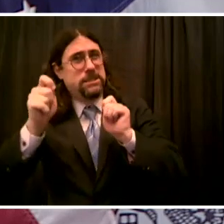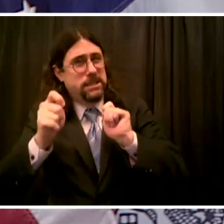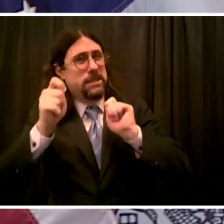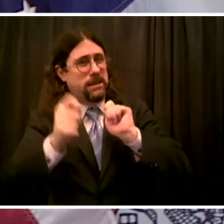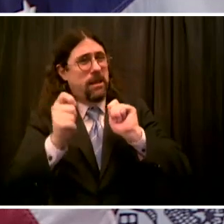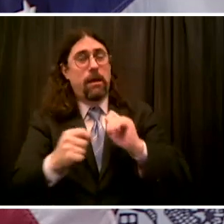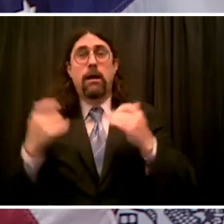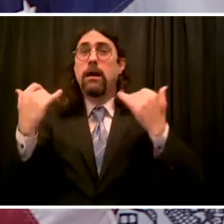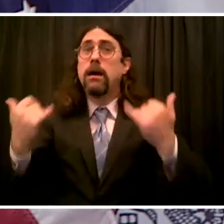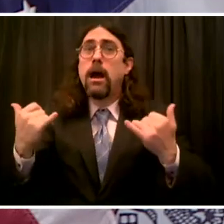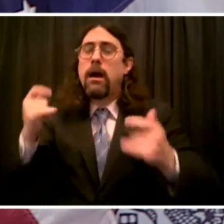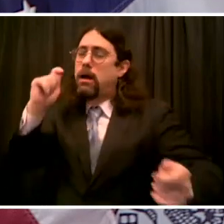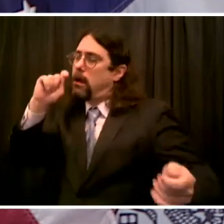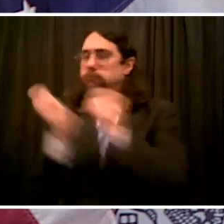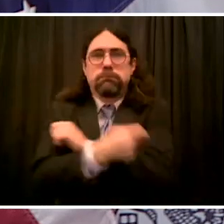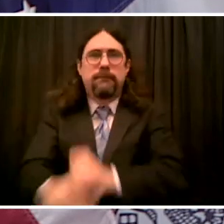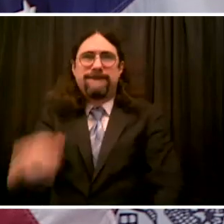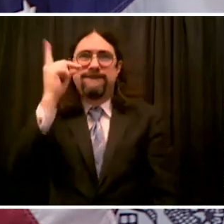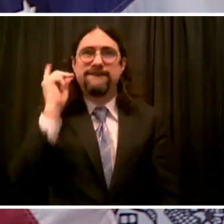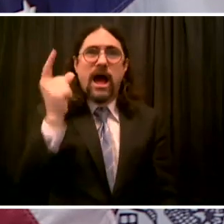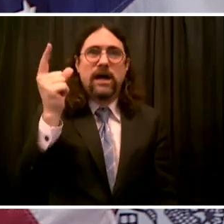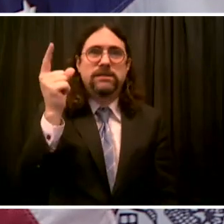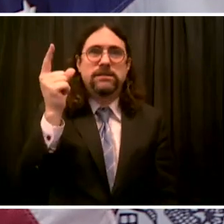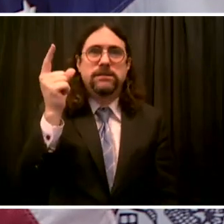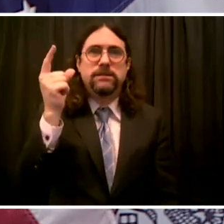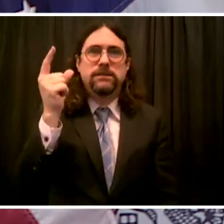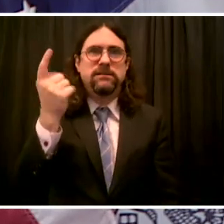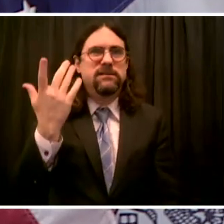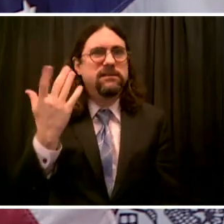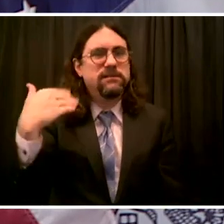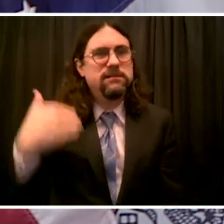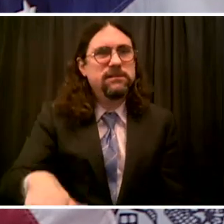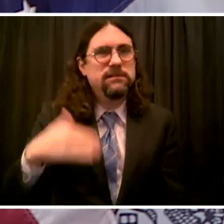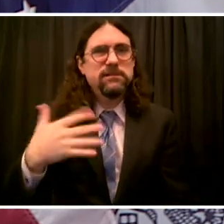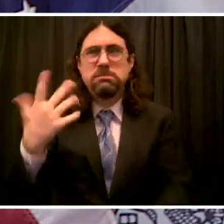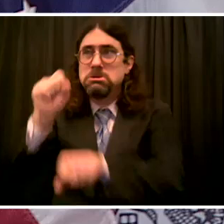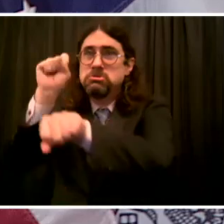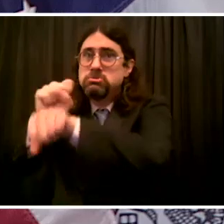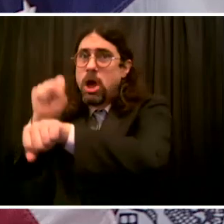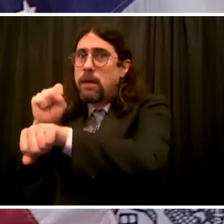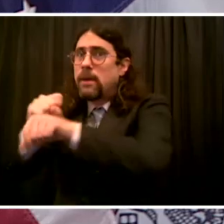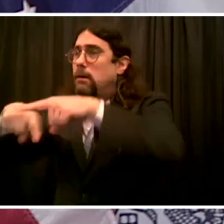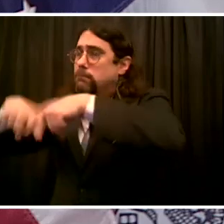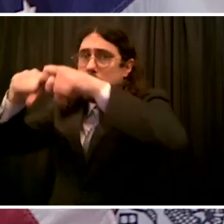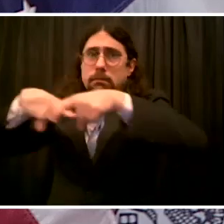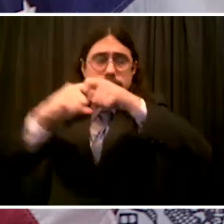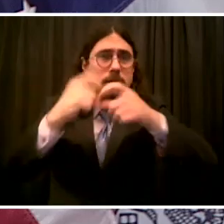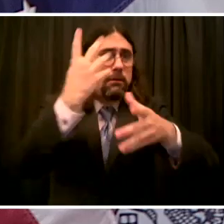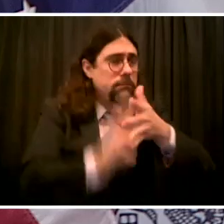QUICKLY. EVEN FASTER THAN IT DID IN THE GREAT DEPRESSION. SO, IT IS RIGHT